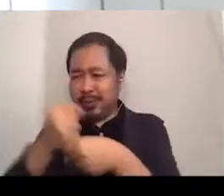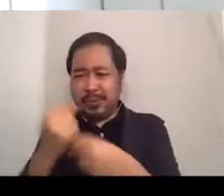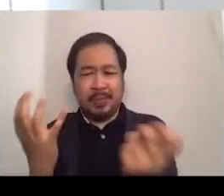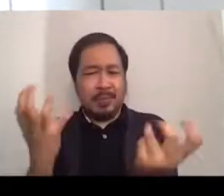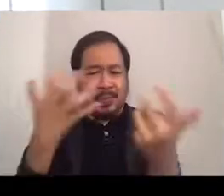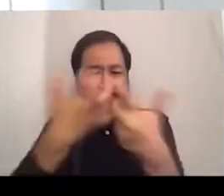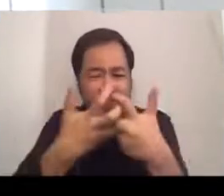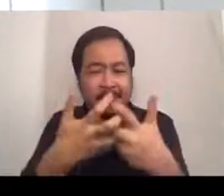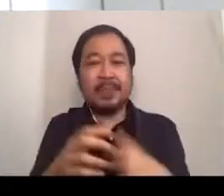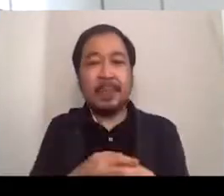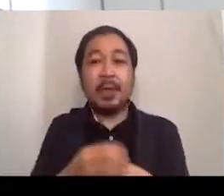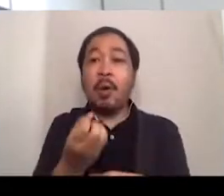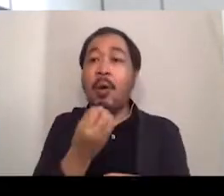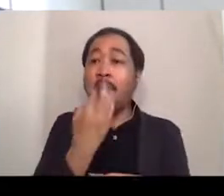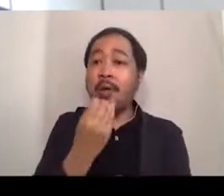So whereby the government provides wage subsidies,